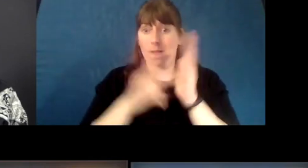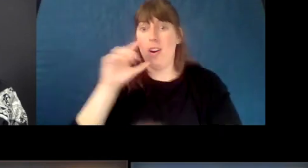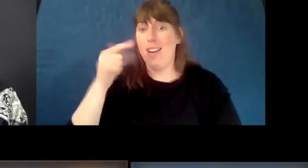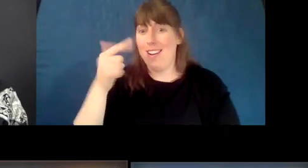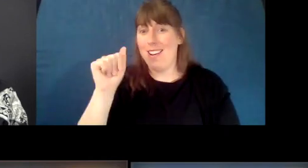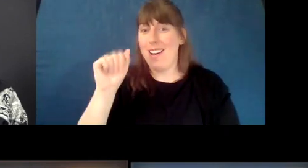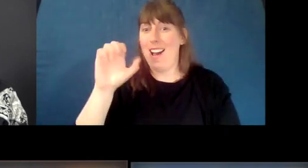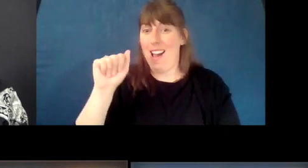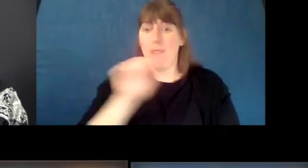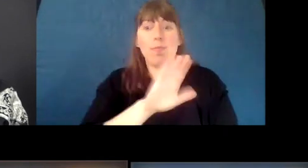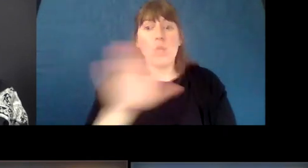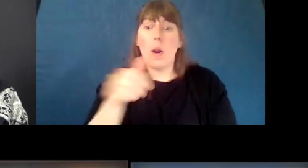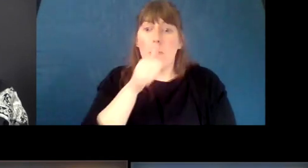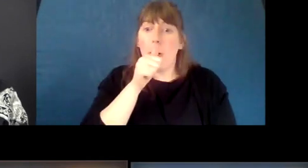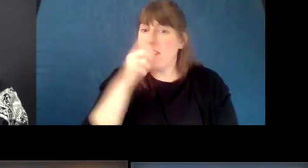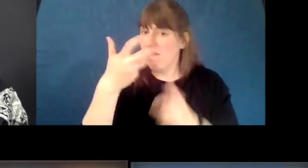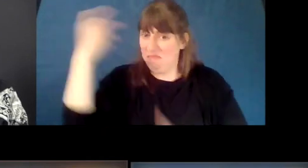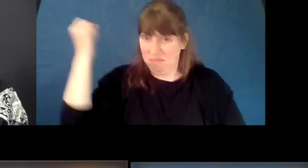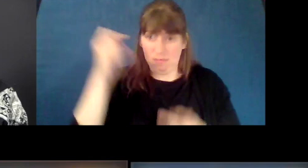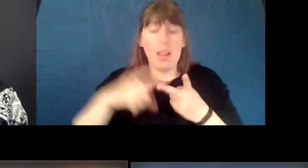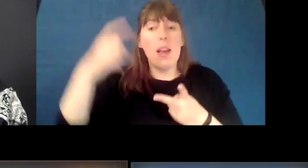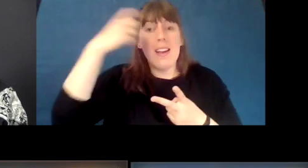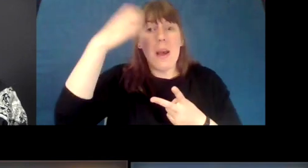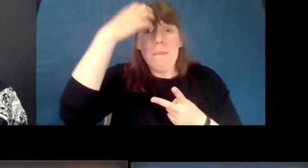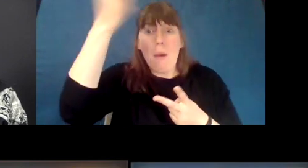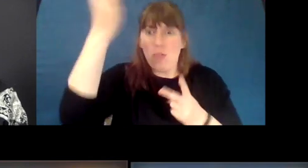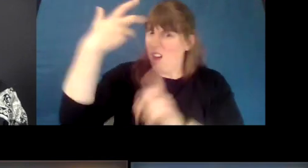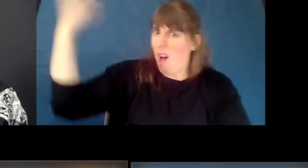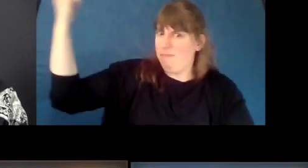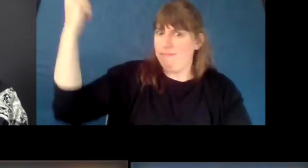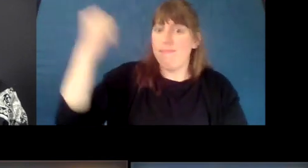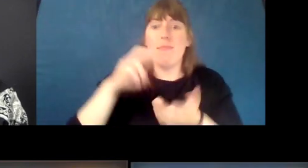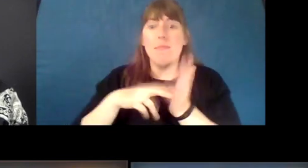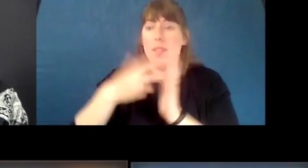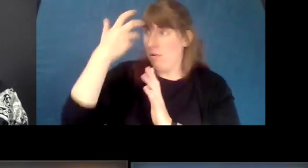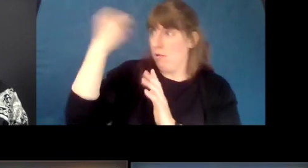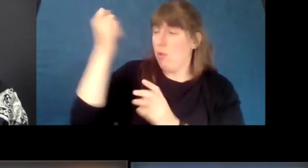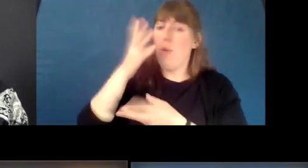memories extracted in order for you to earn ARCS. And then you can use those ARCS to buy more memory